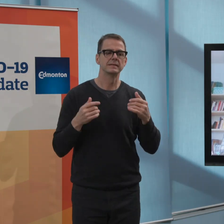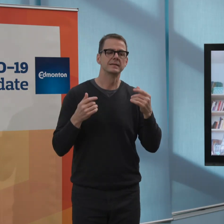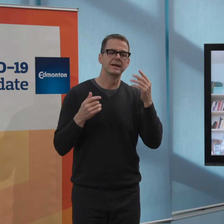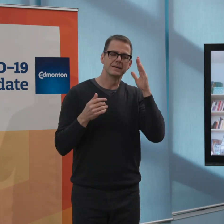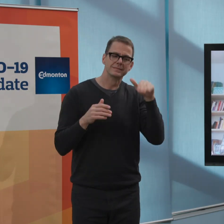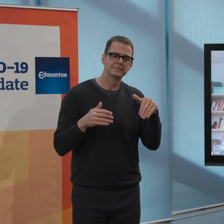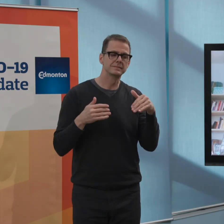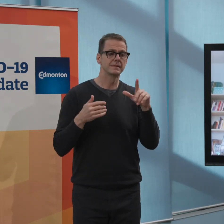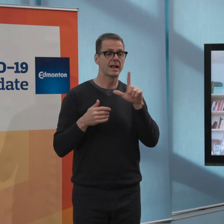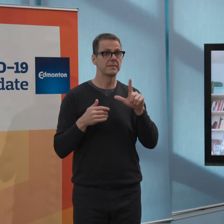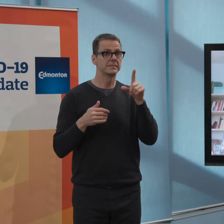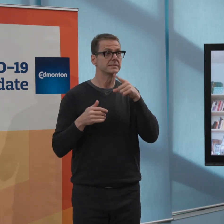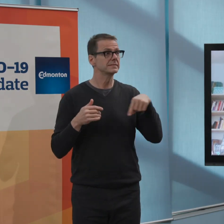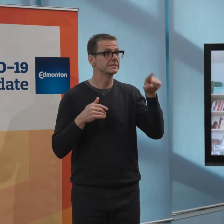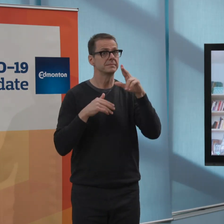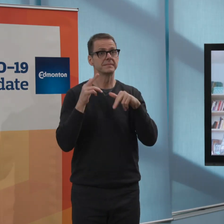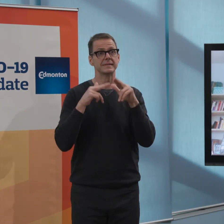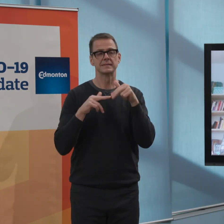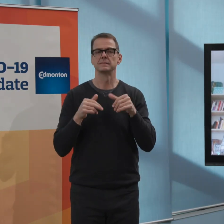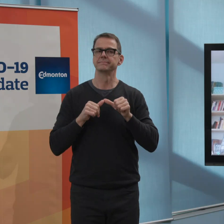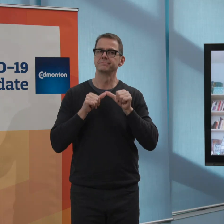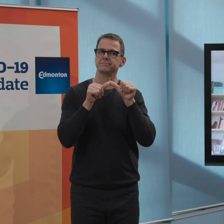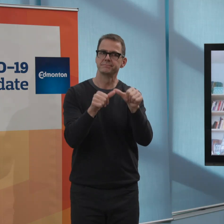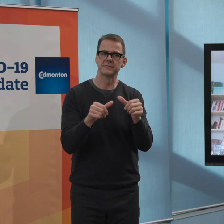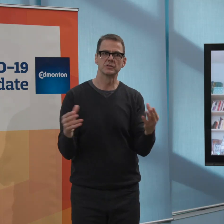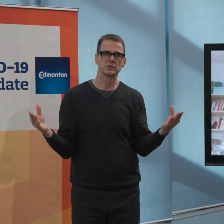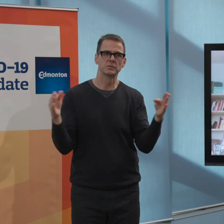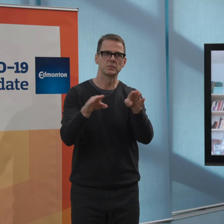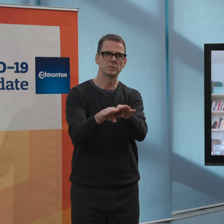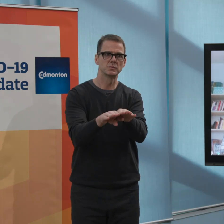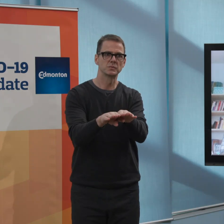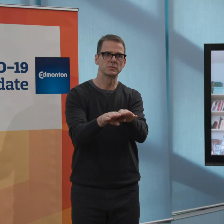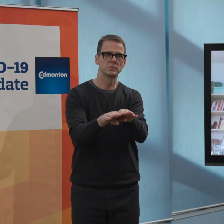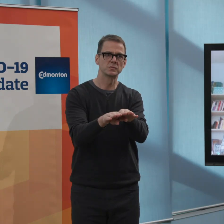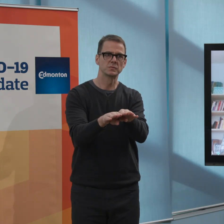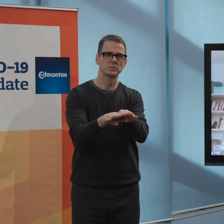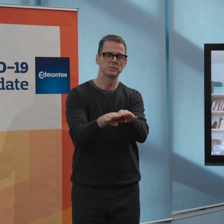time and consequently lengthen the closure of Edmonton Public Library